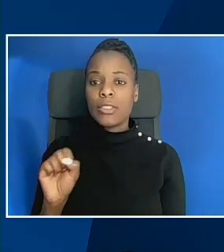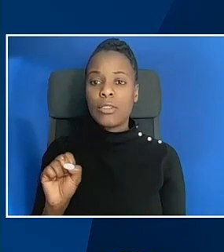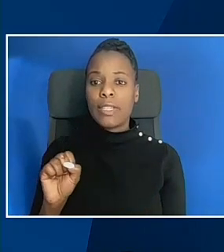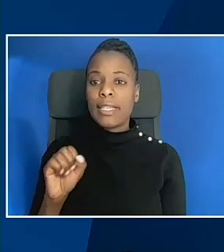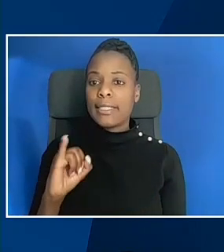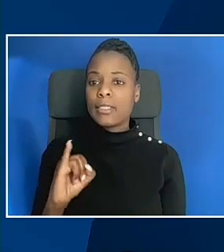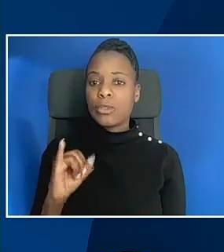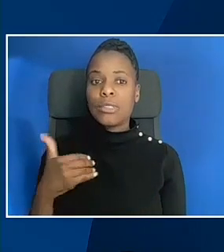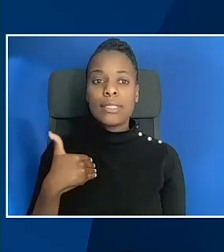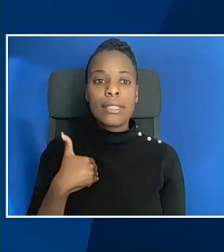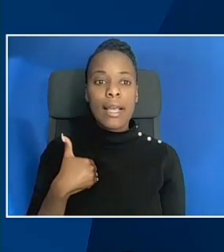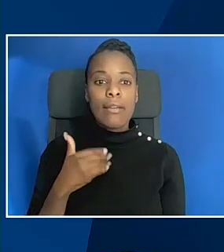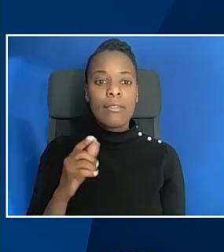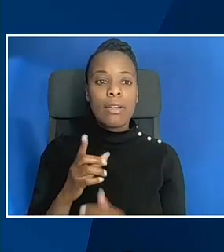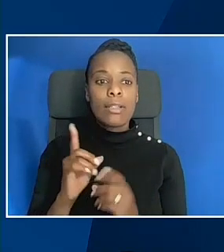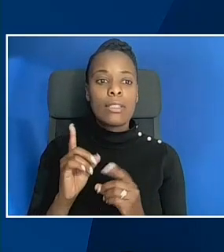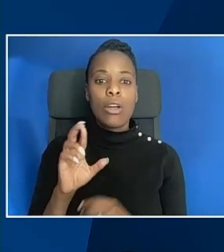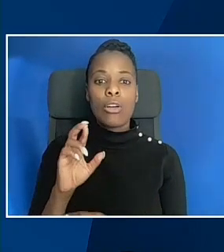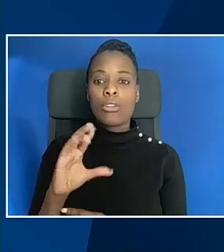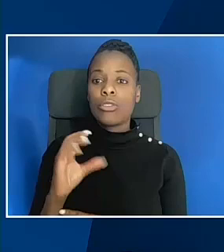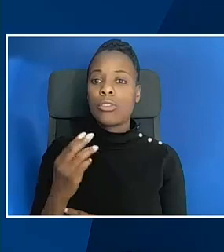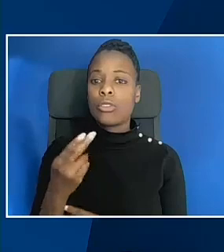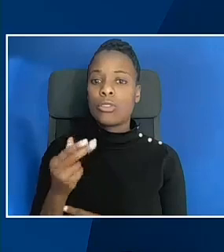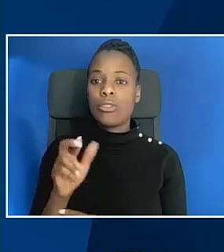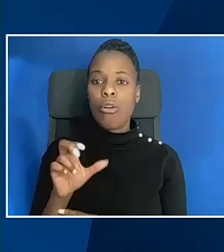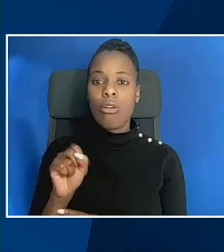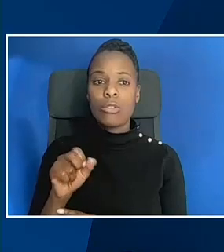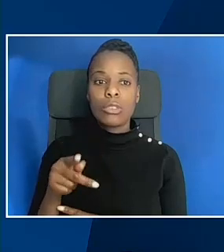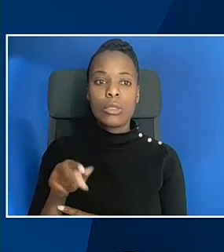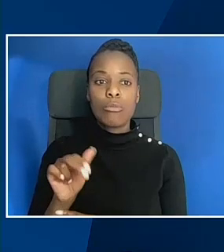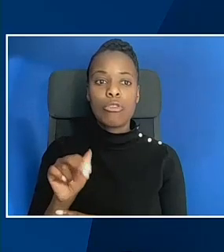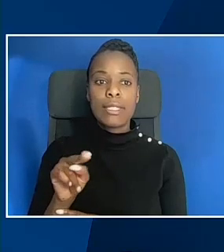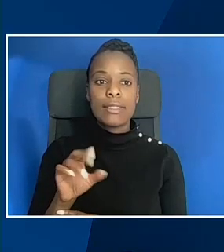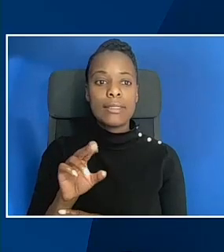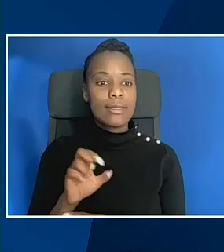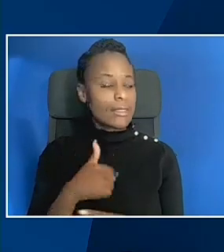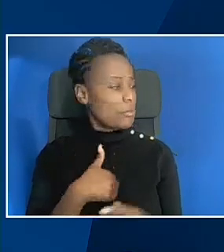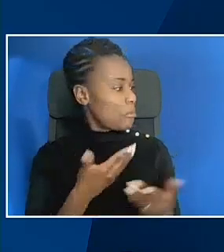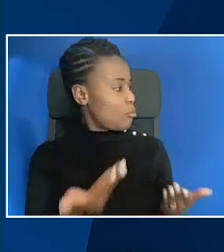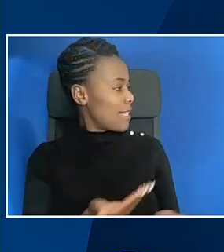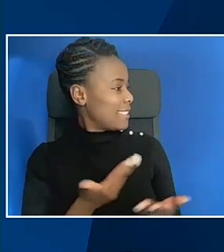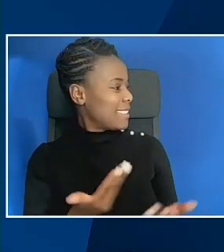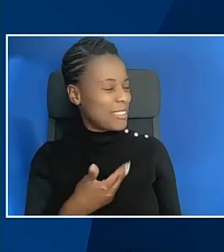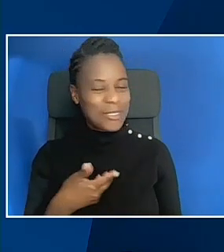Charles Prince. Present. Welcome. And D'Angelo Sands.